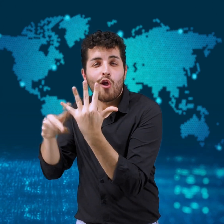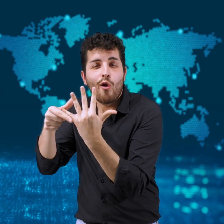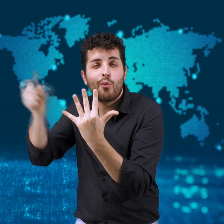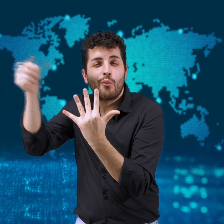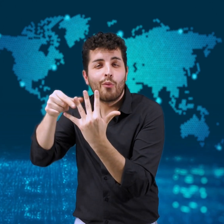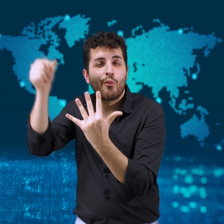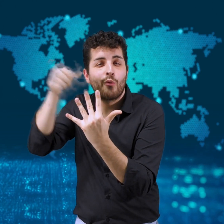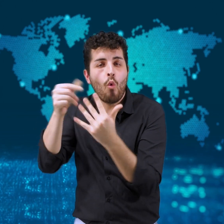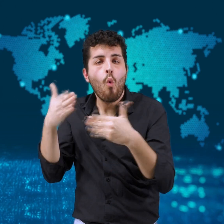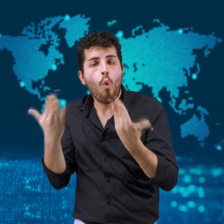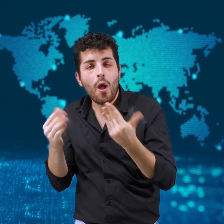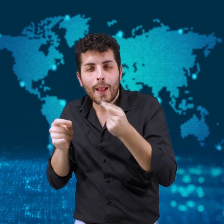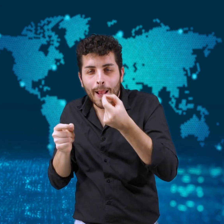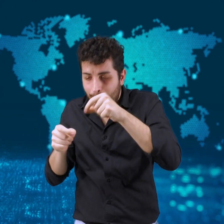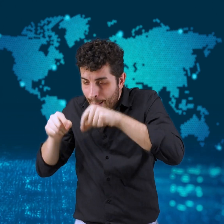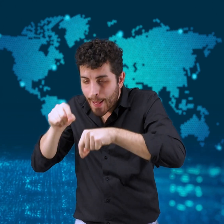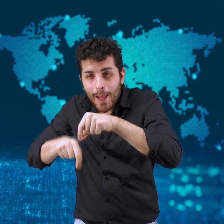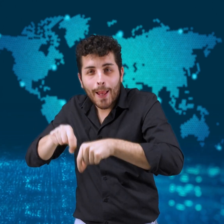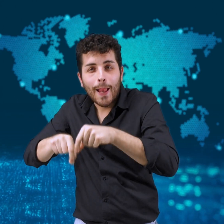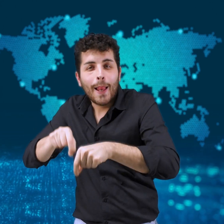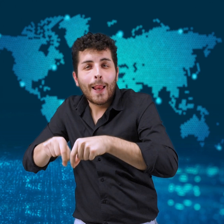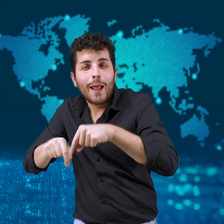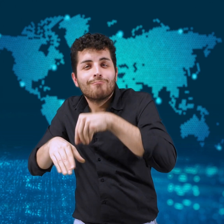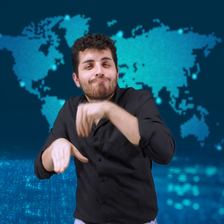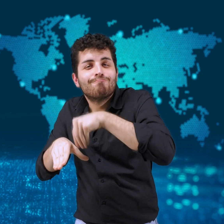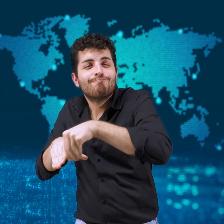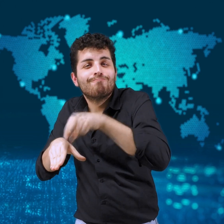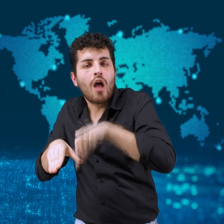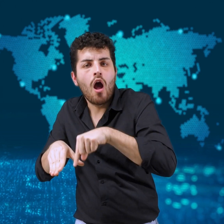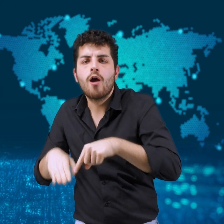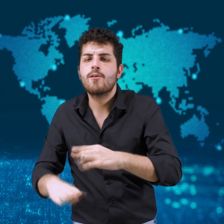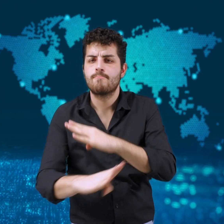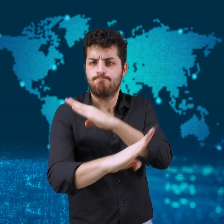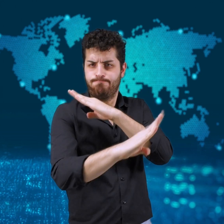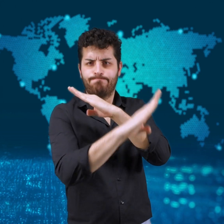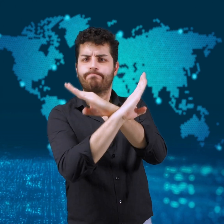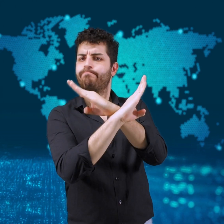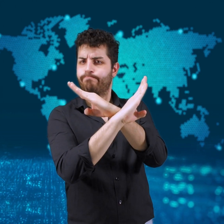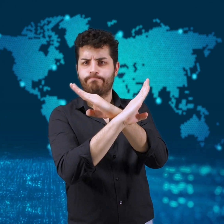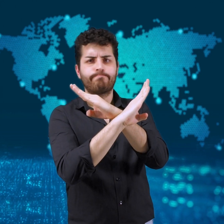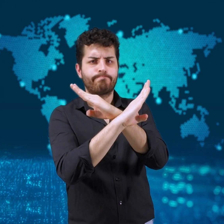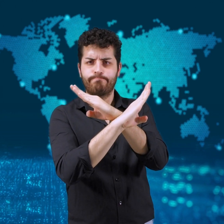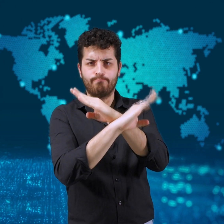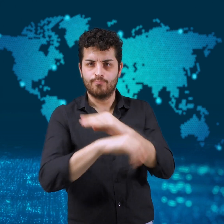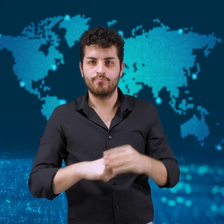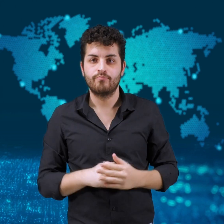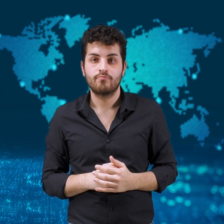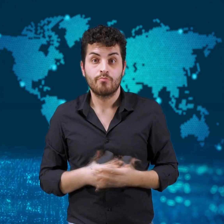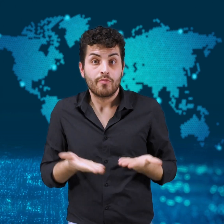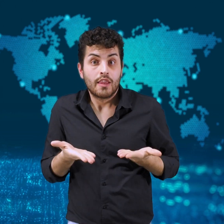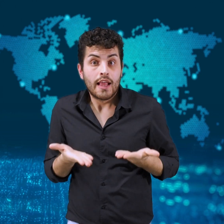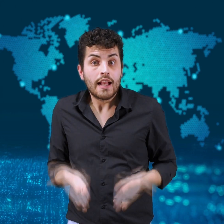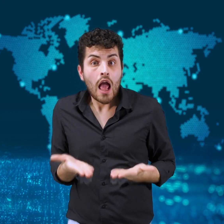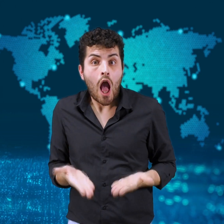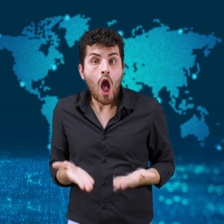growing of the plant and possessing its seeds.